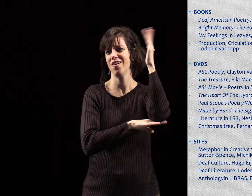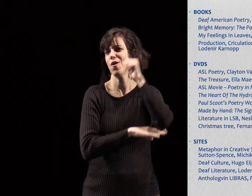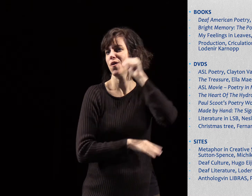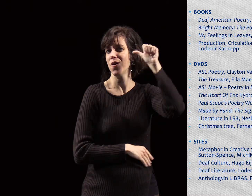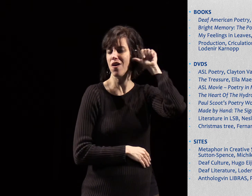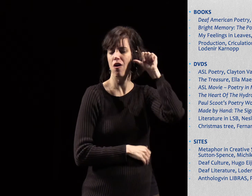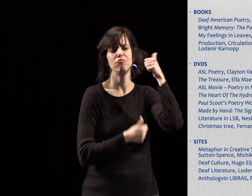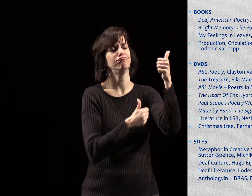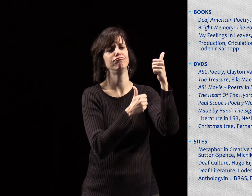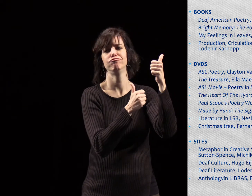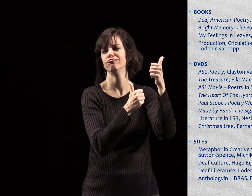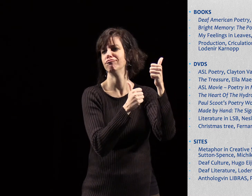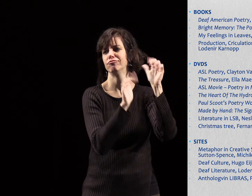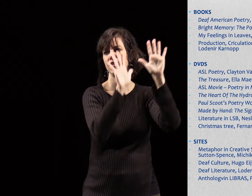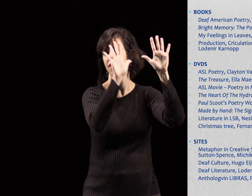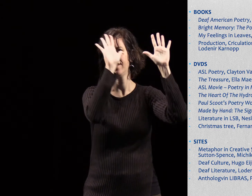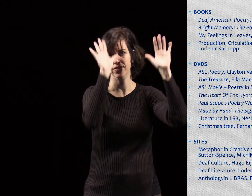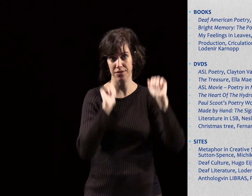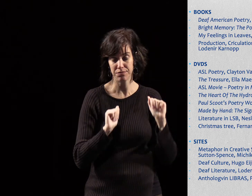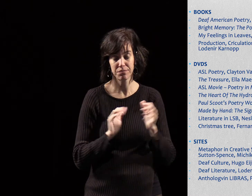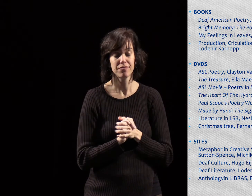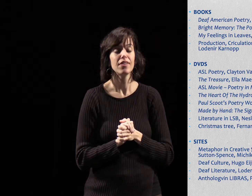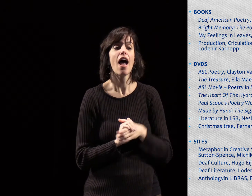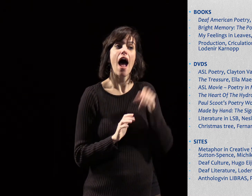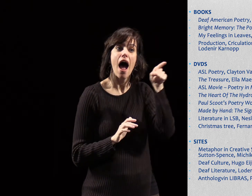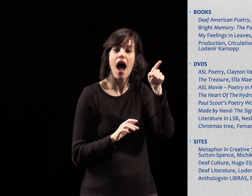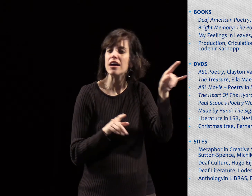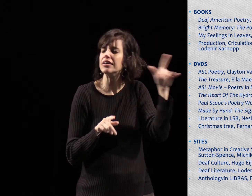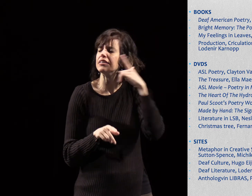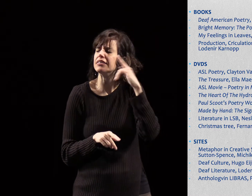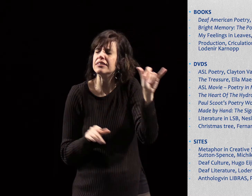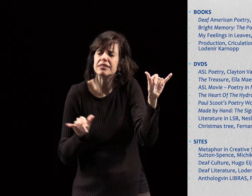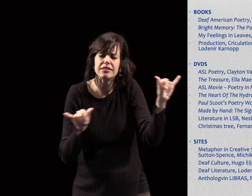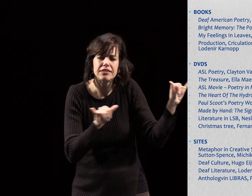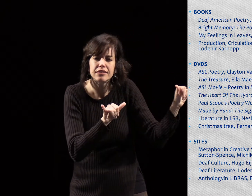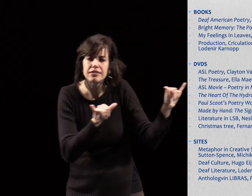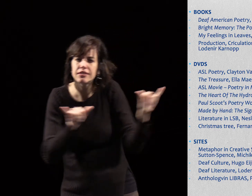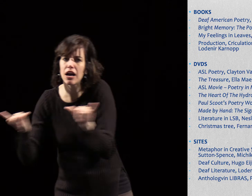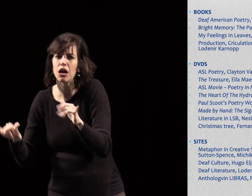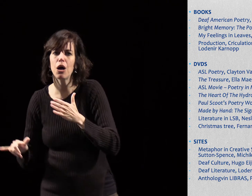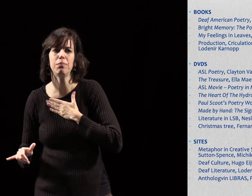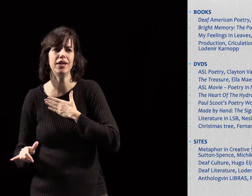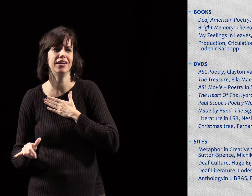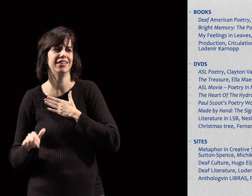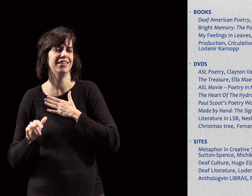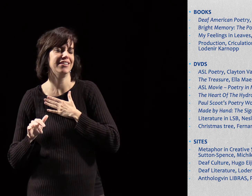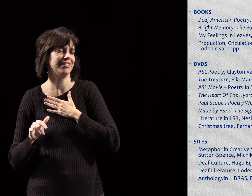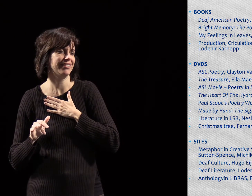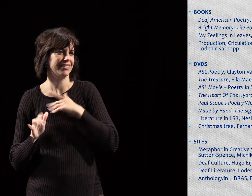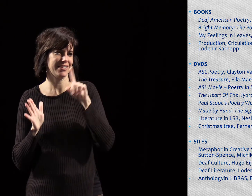Anyway, that presentation yesterday was wonderful. I love the metaphors and the analogies.